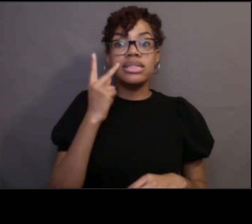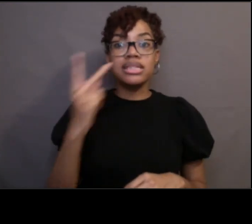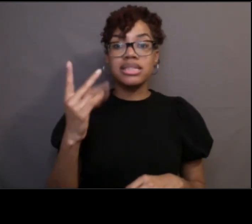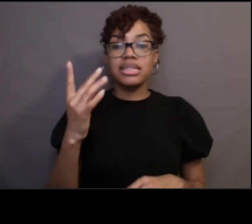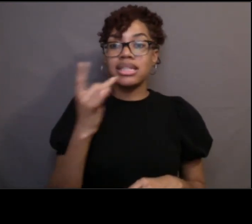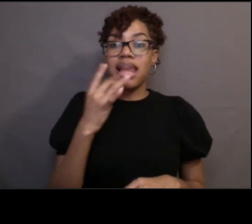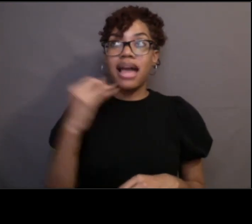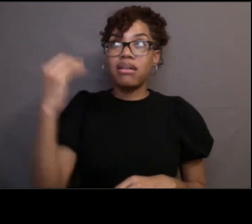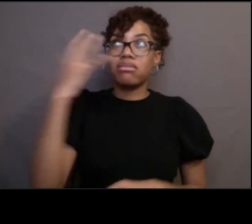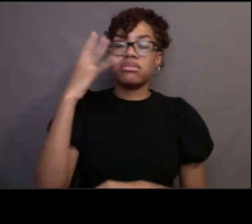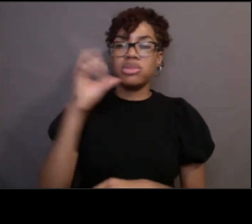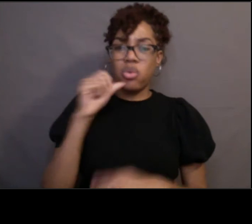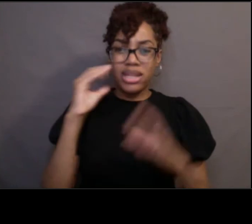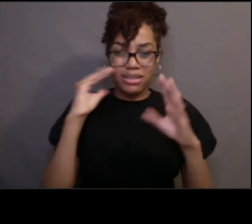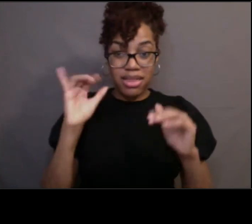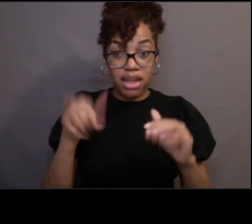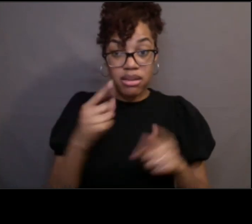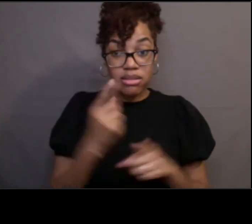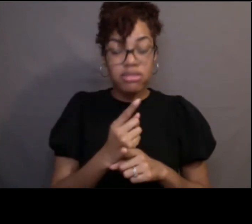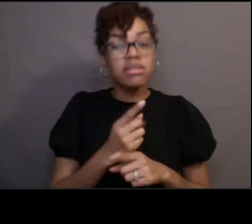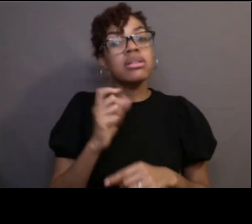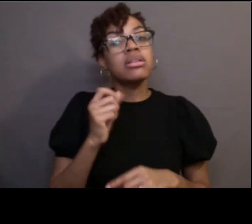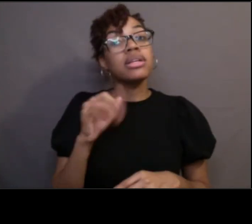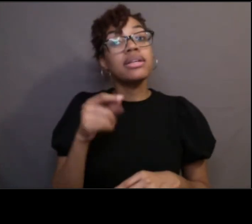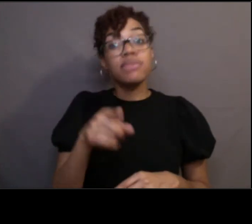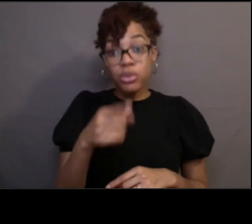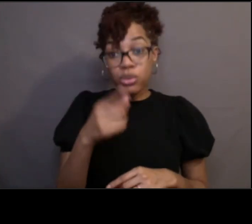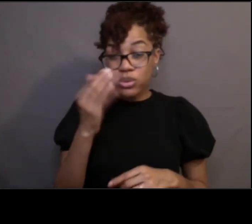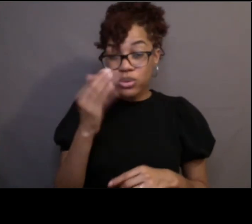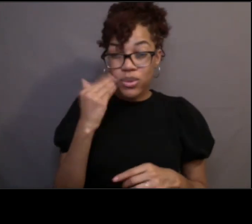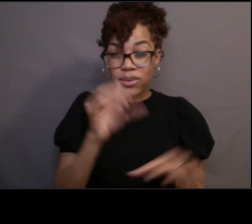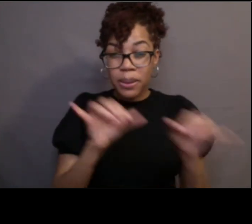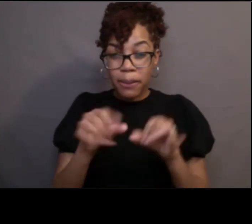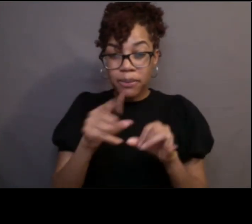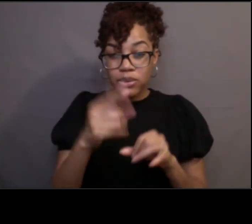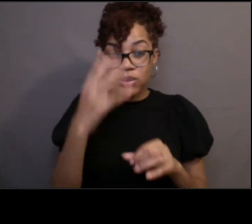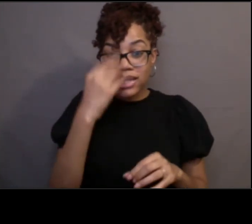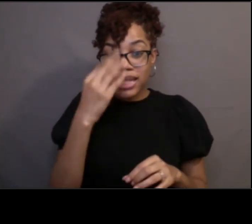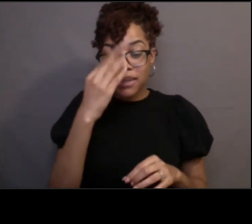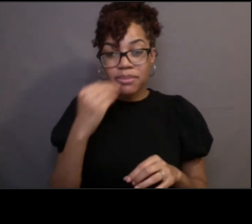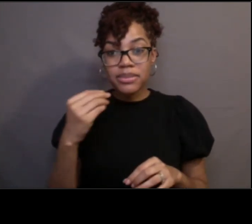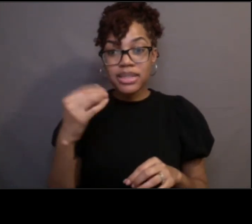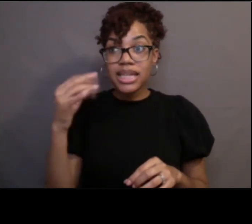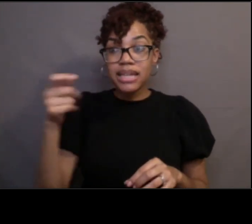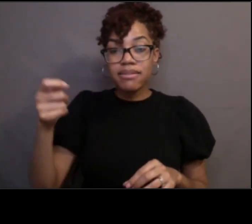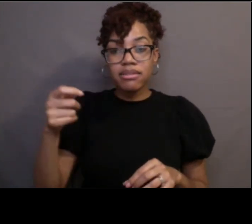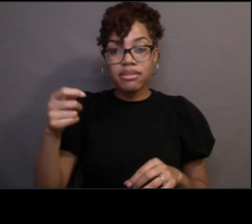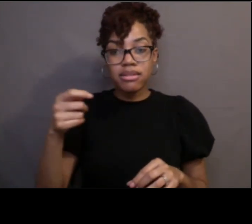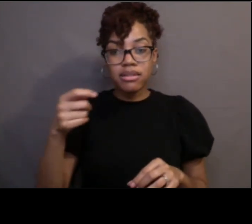your eyes get really bothered. So, similarly, adult sea turtles that come onto the beaches